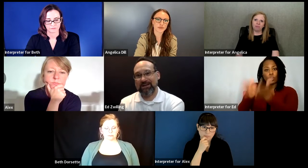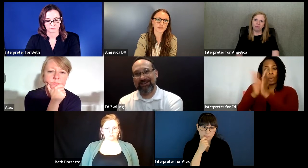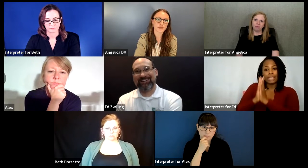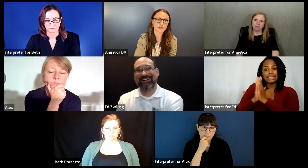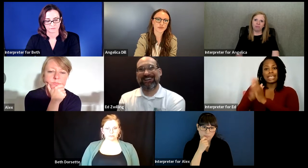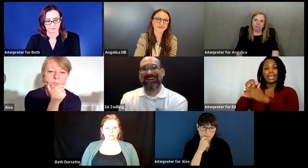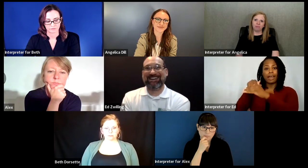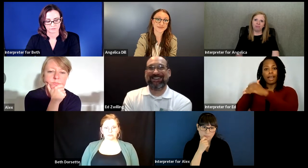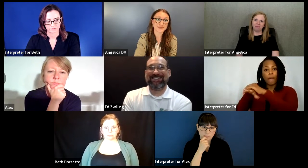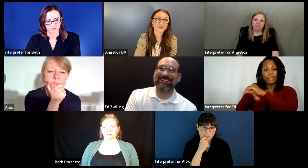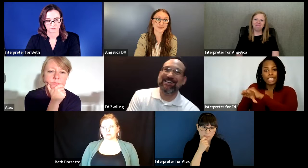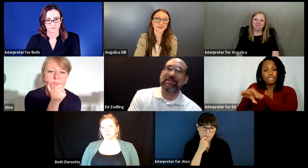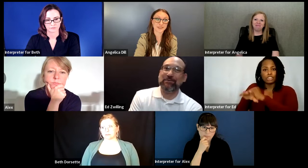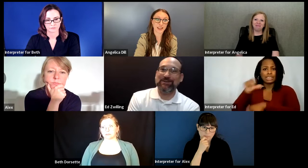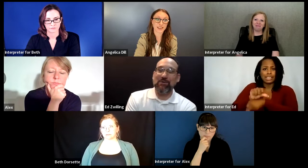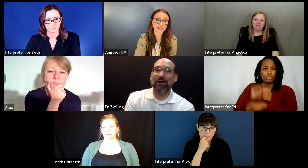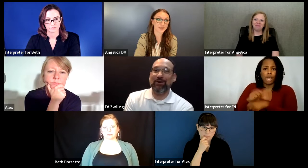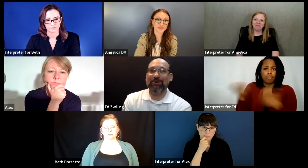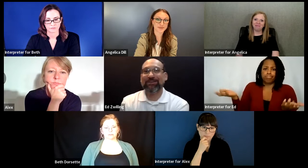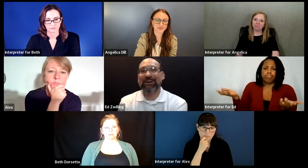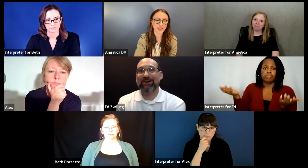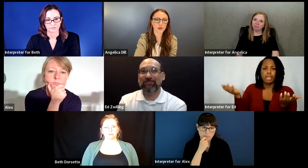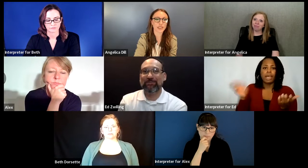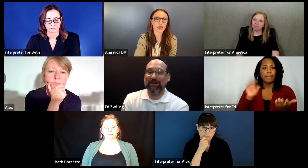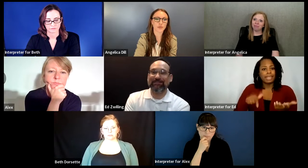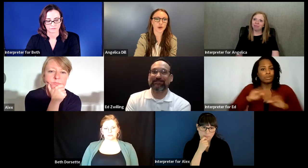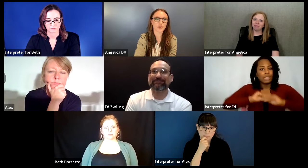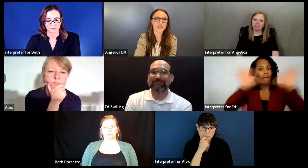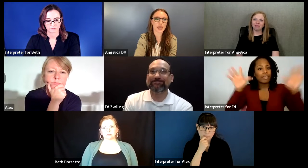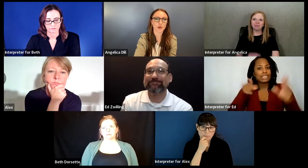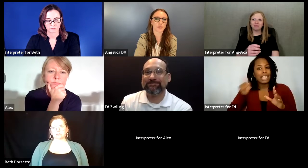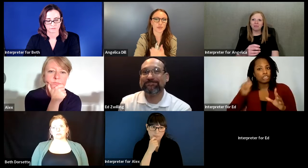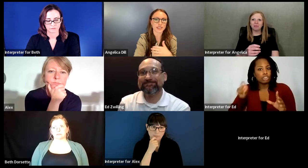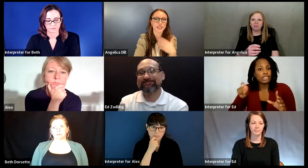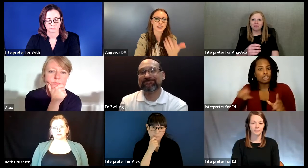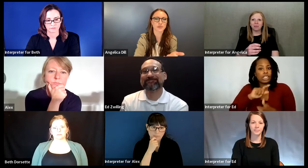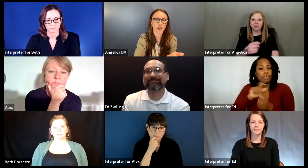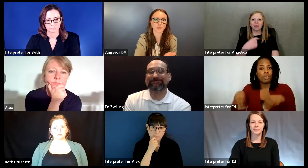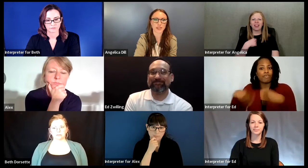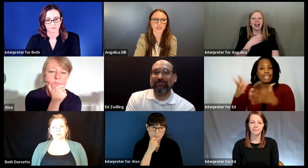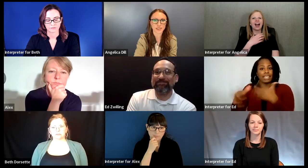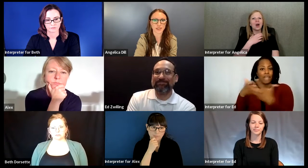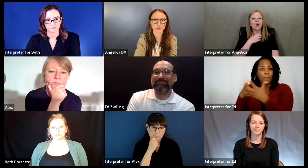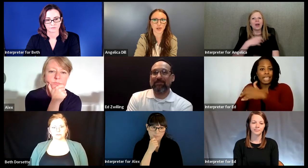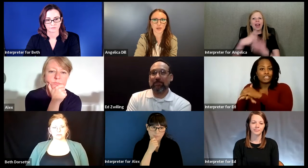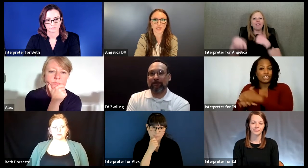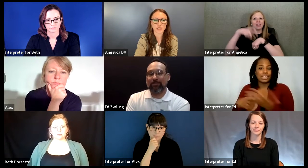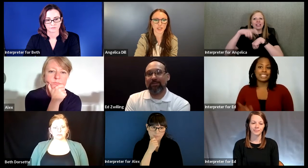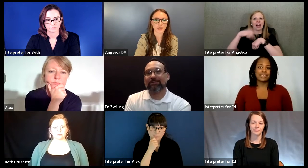(Chuckles). That was a no brainer. I would like for every time a business recommends a recommendation like